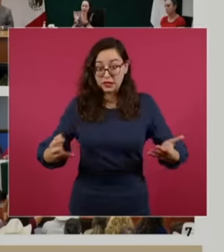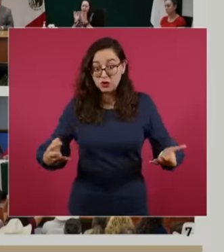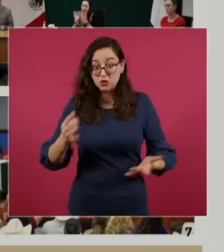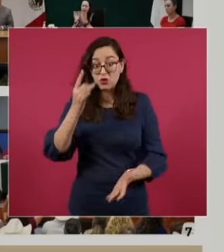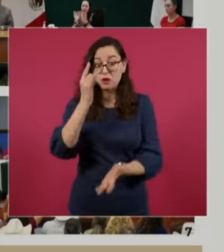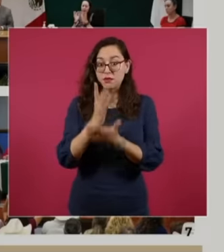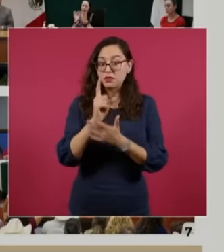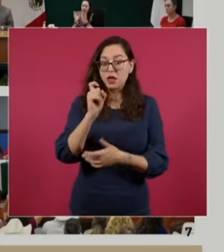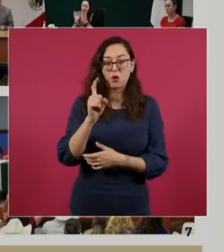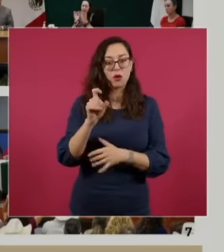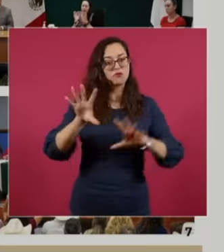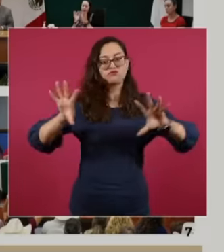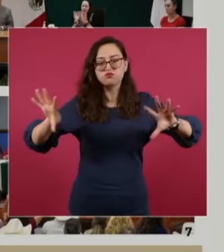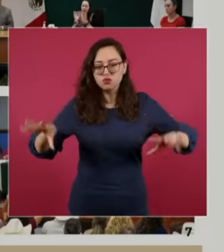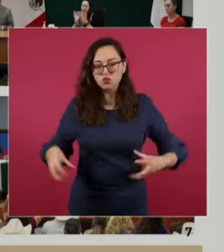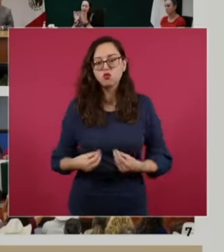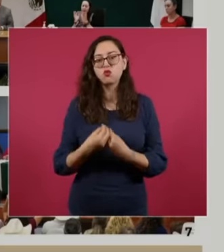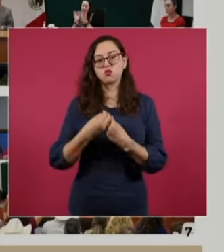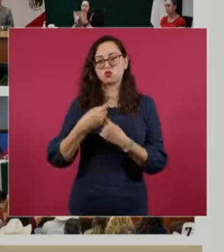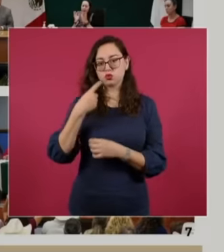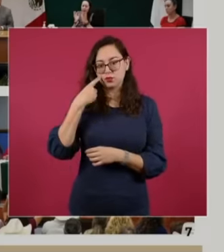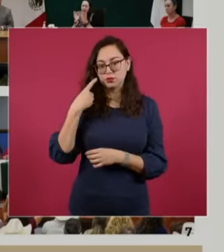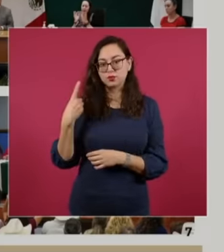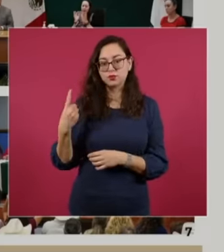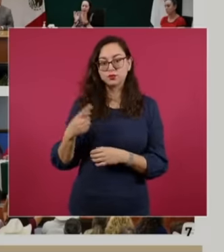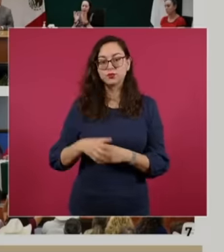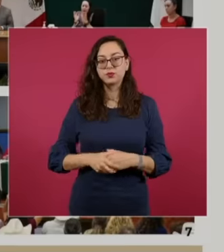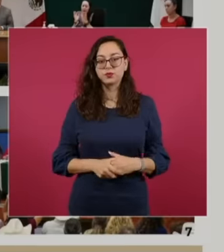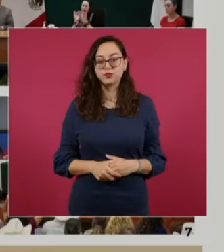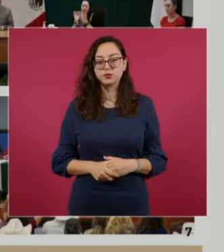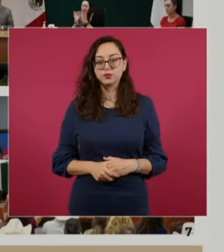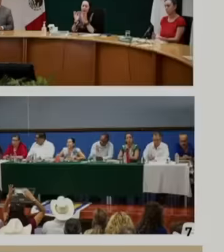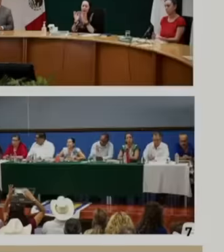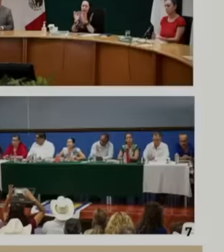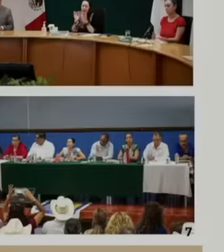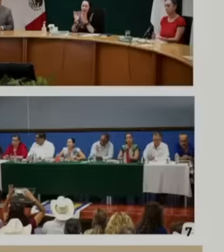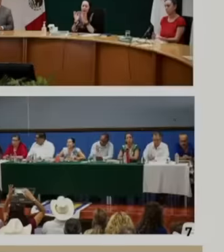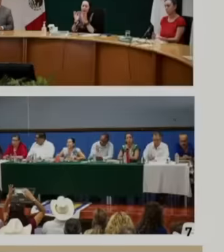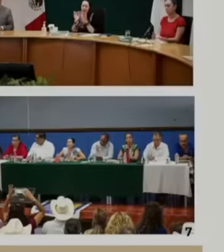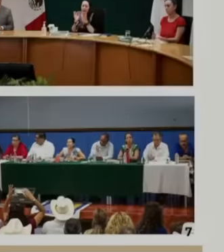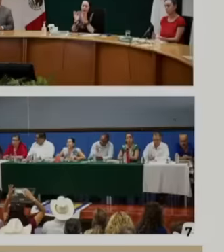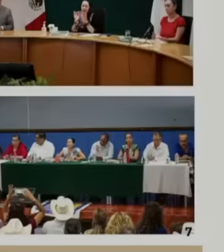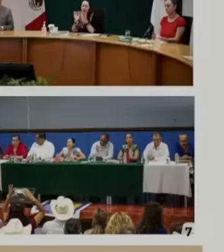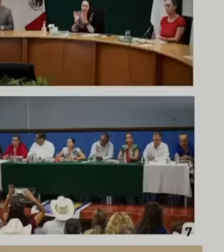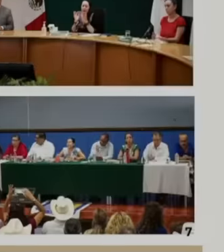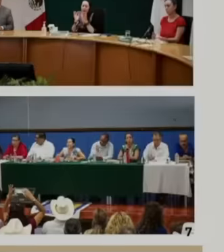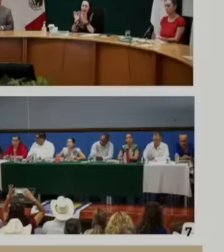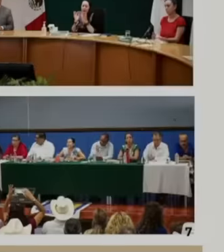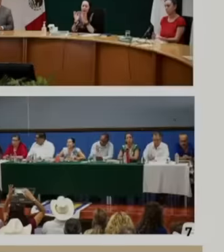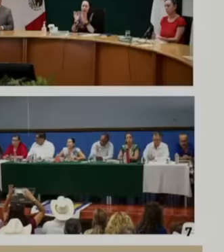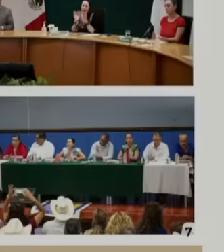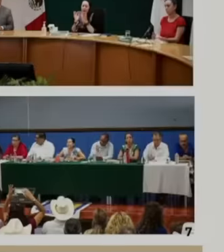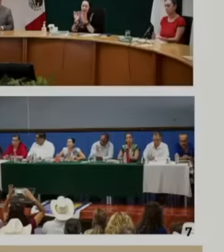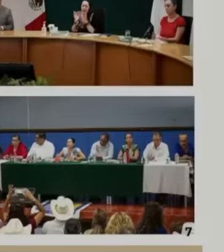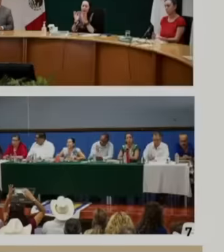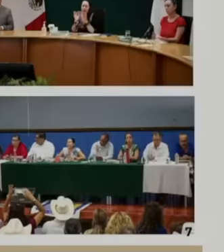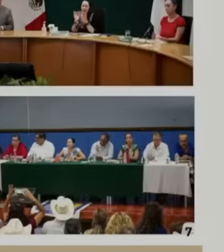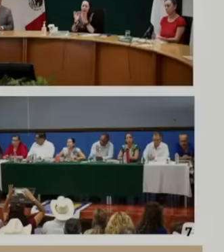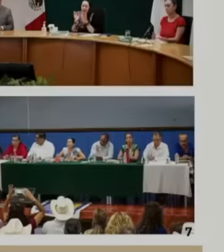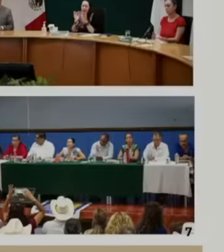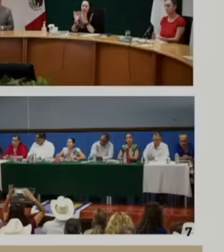completely comprehensive of what the environment is and here, in this case, we have the following: on